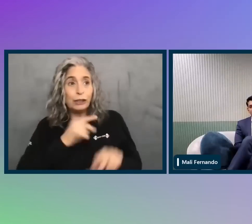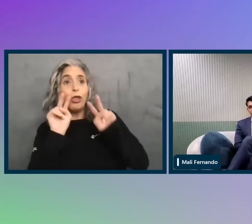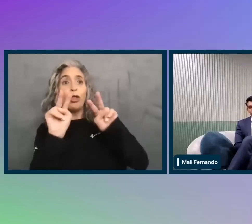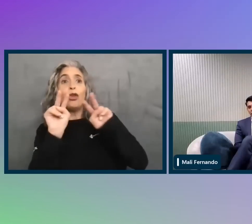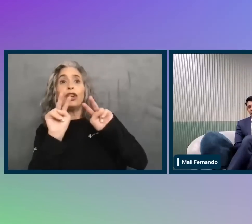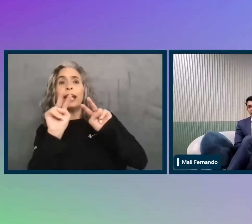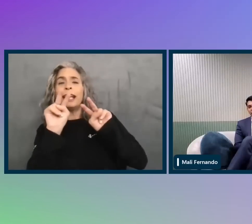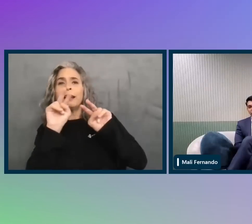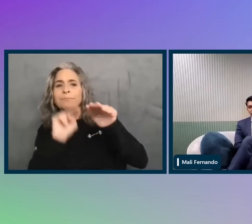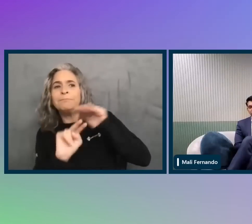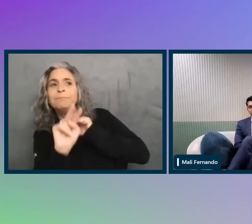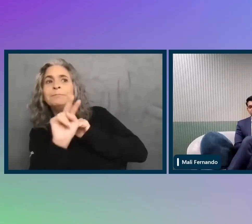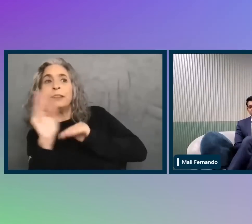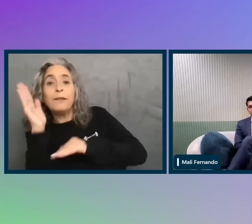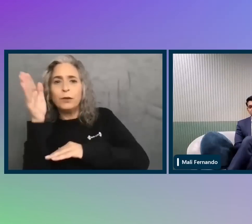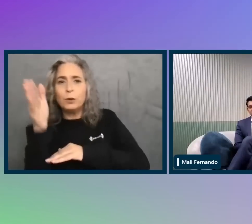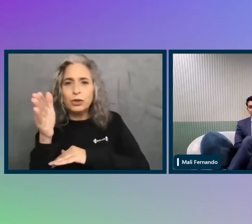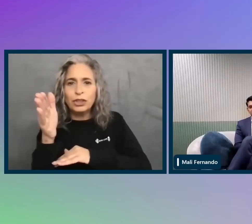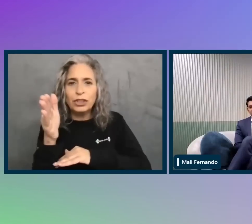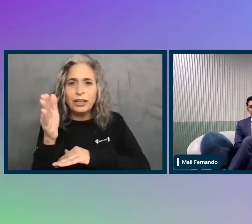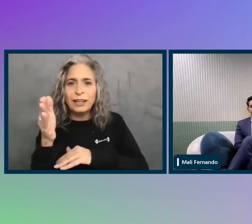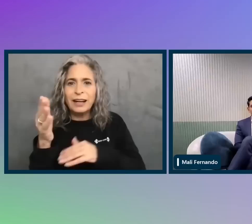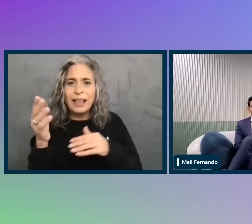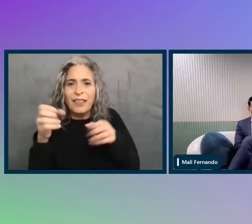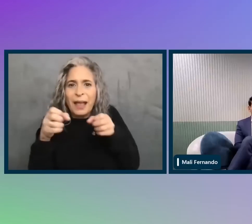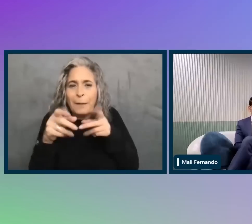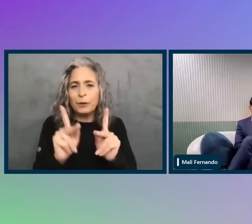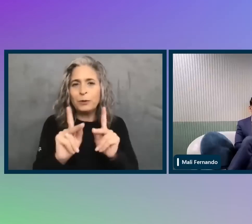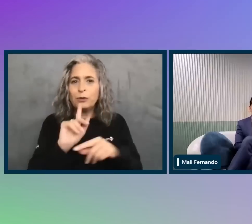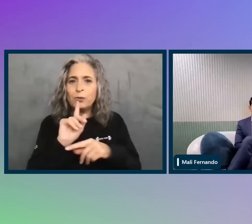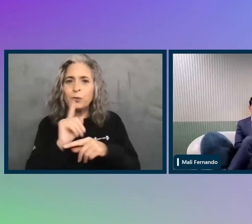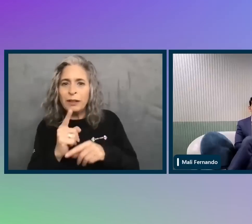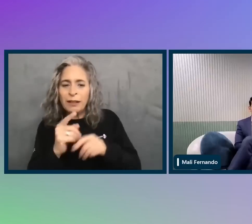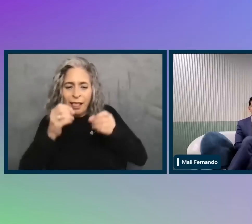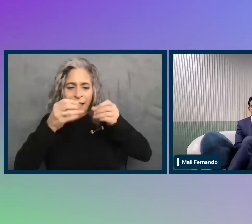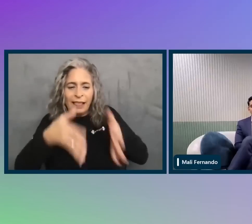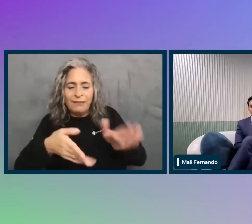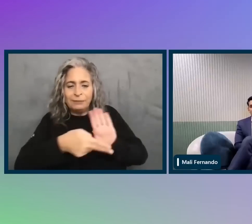the opportunity really is leaving our mark on society.